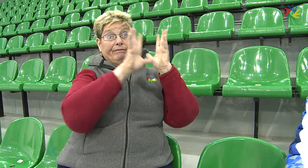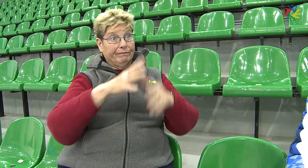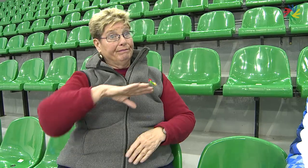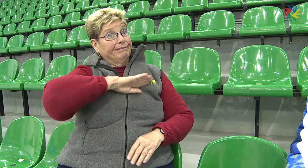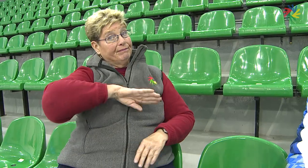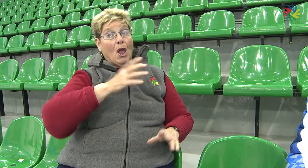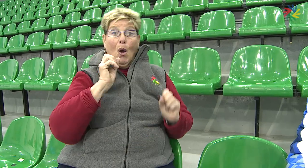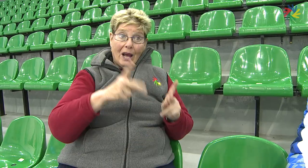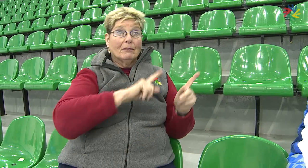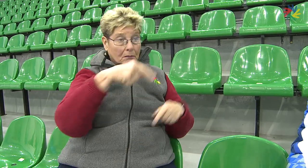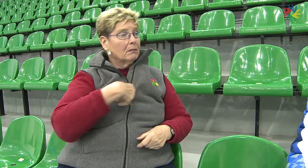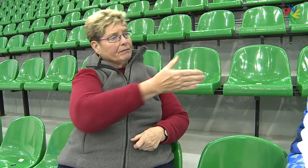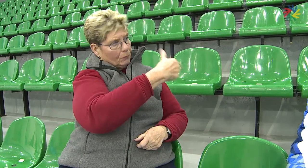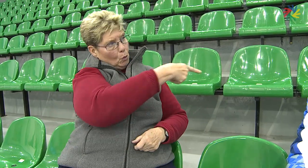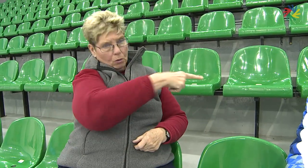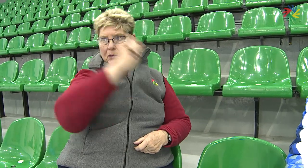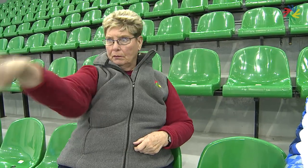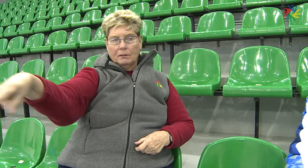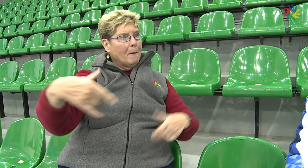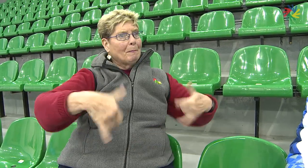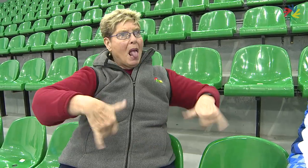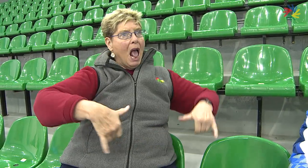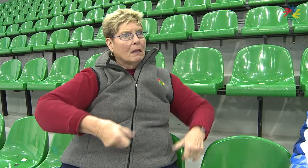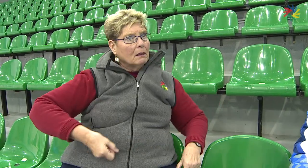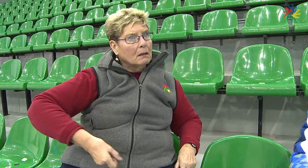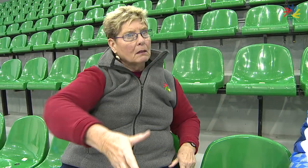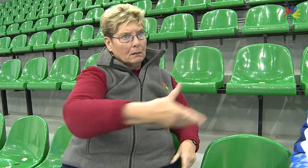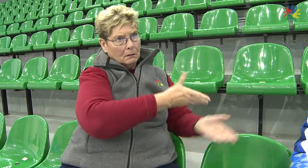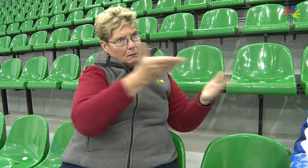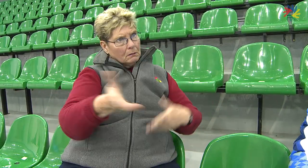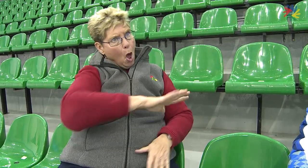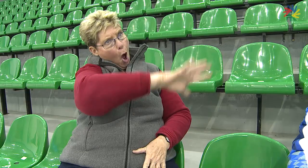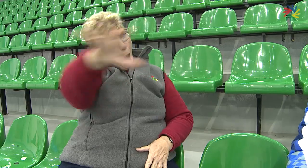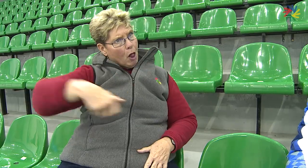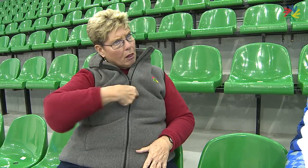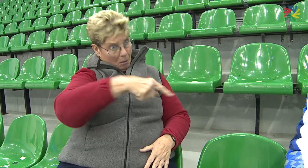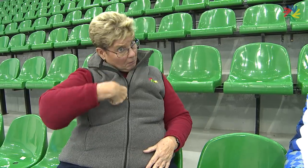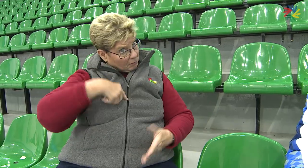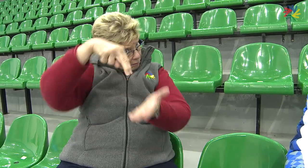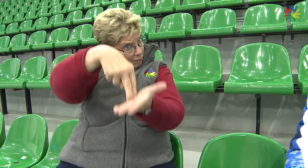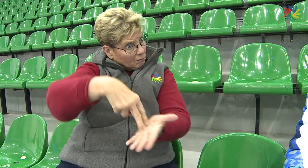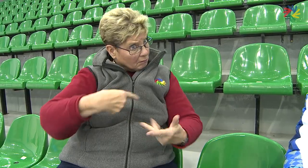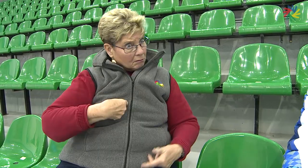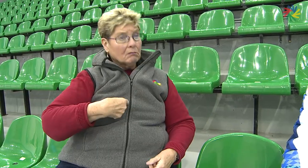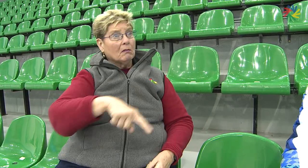and they did. When I told them to get on the ice to play curling, myself included,